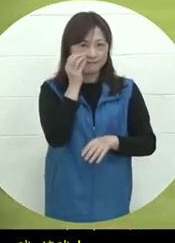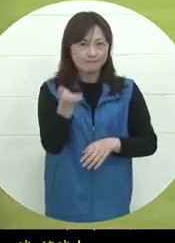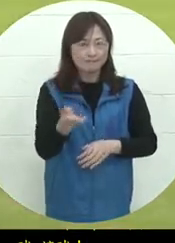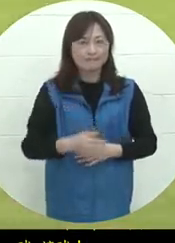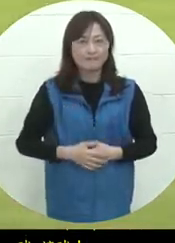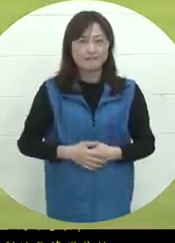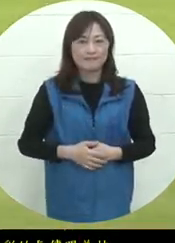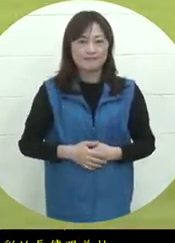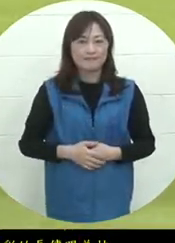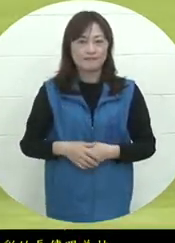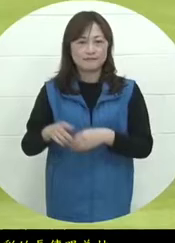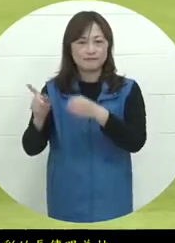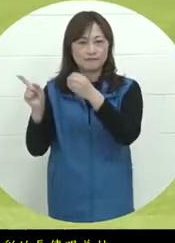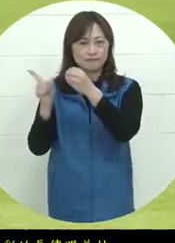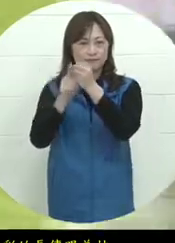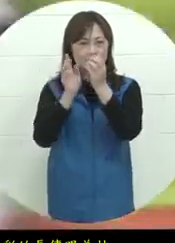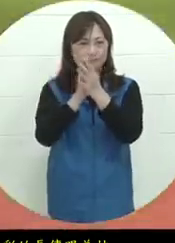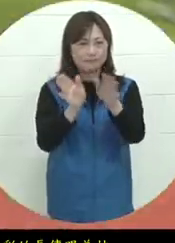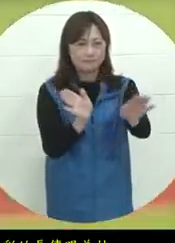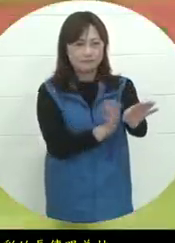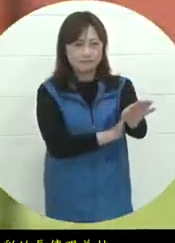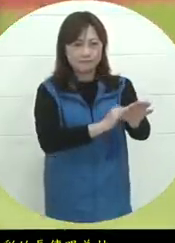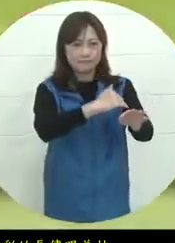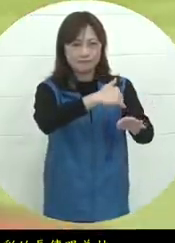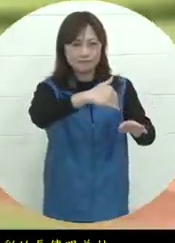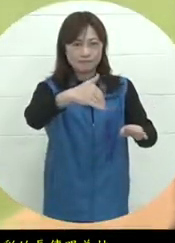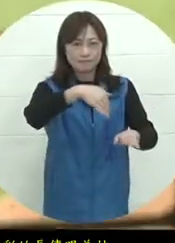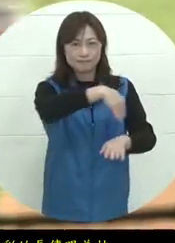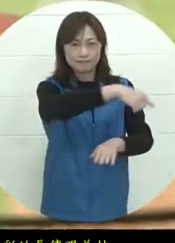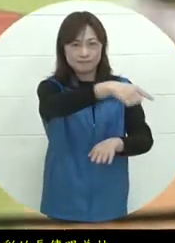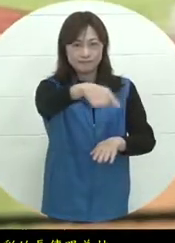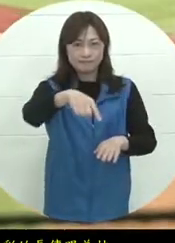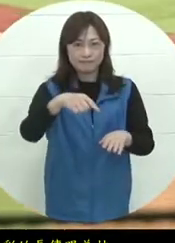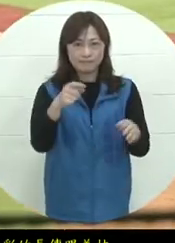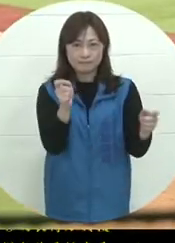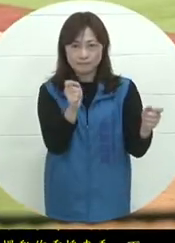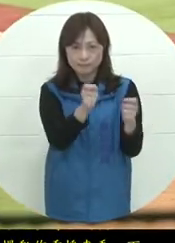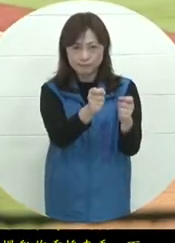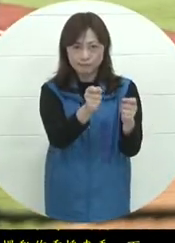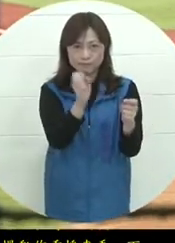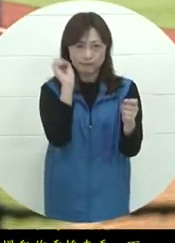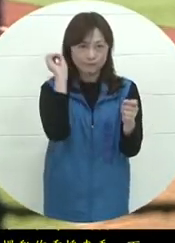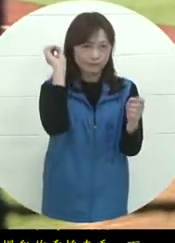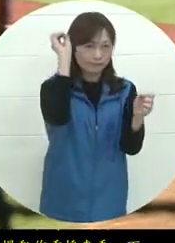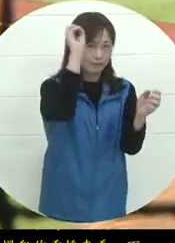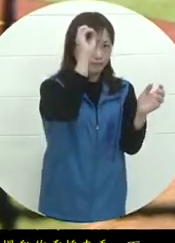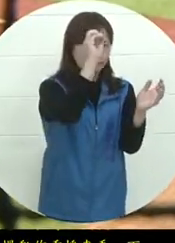After the ball was hit, the distance on the left half of the ball was shorter. It didn't land at all when it was passed.